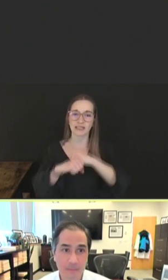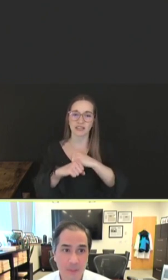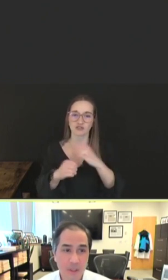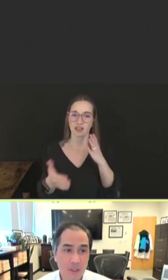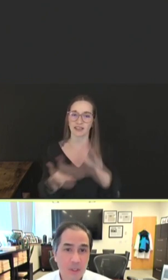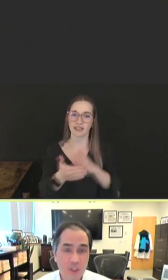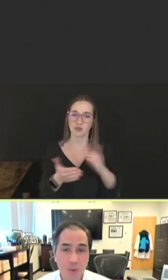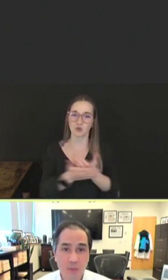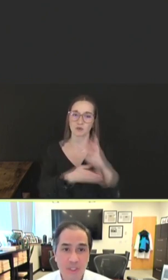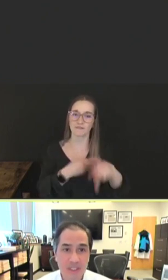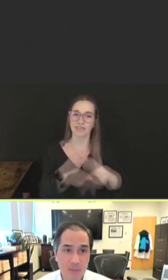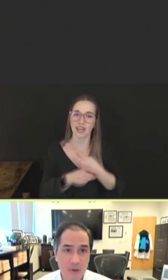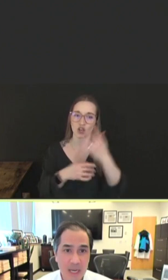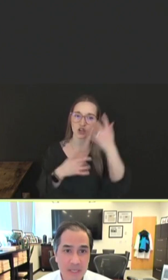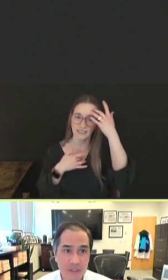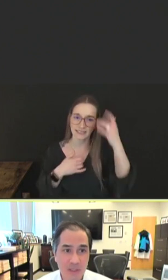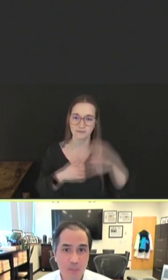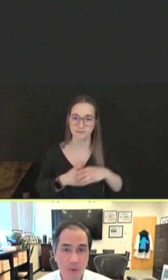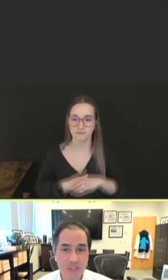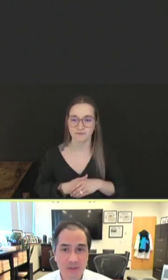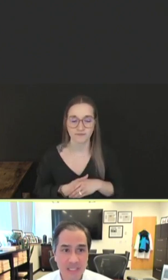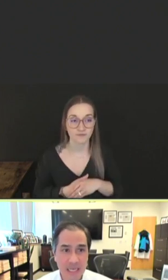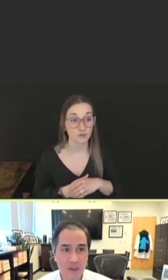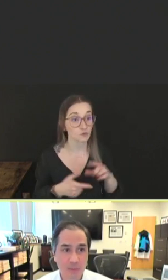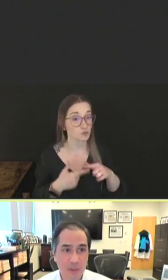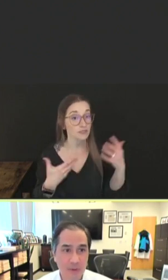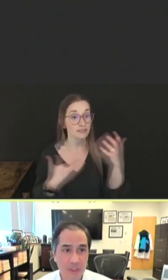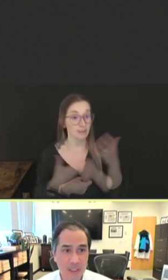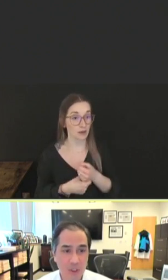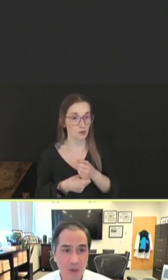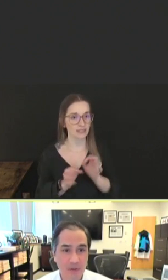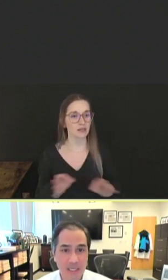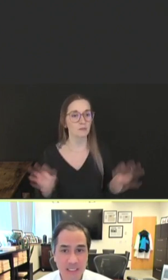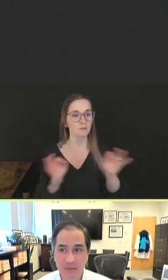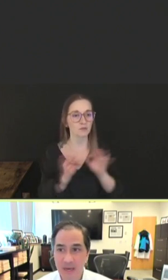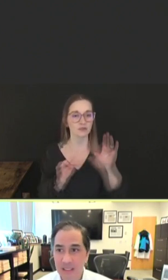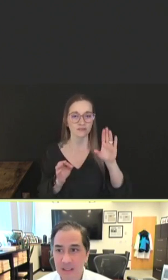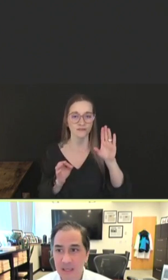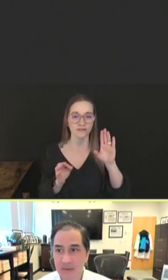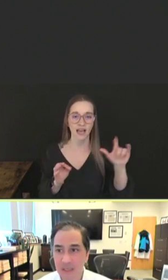So to summarize, the importance of cell immunity to COVID-19 vaccines, I think,